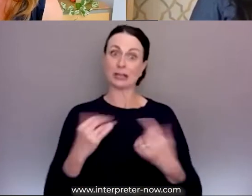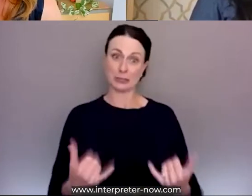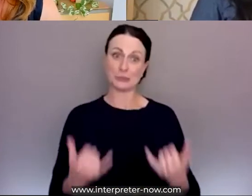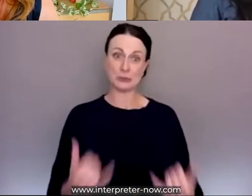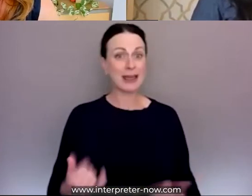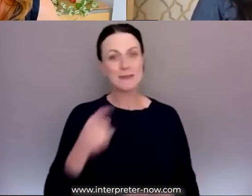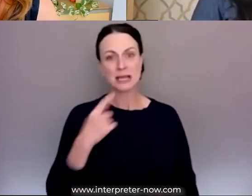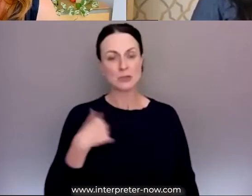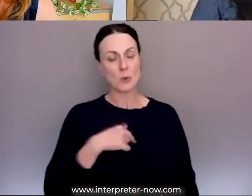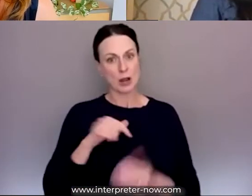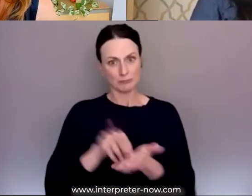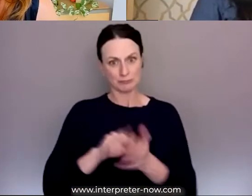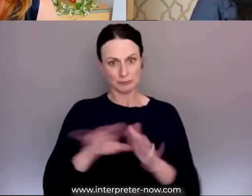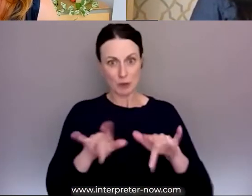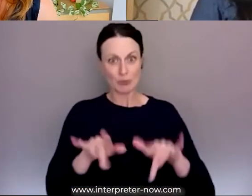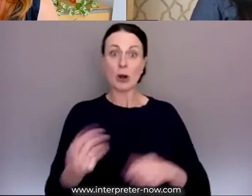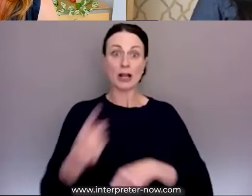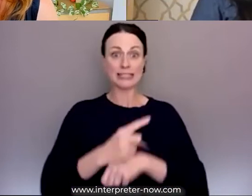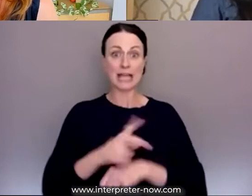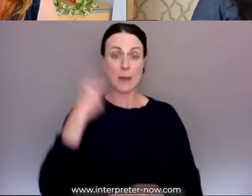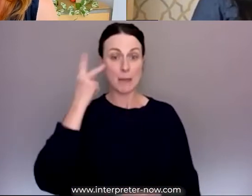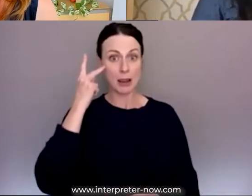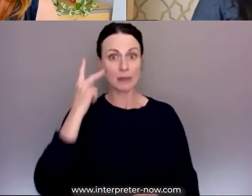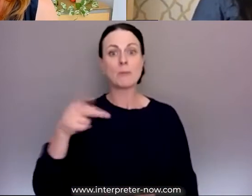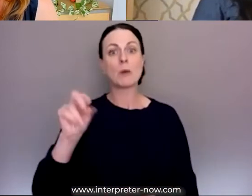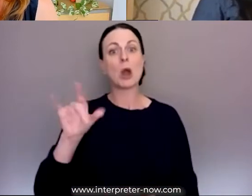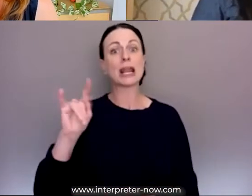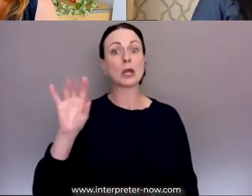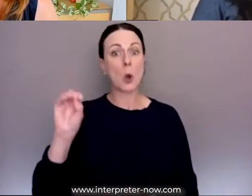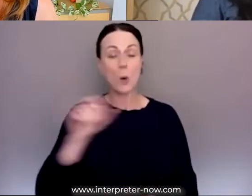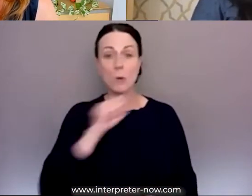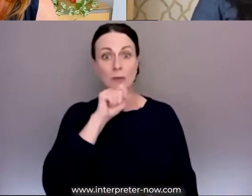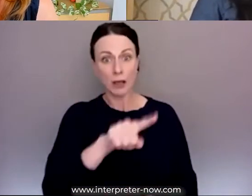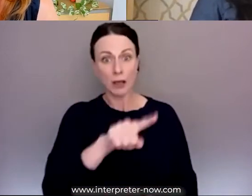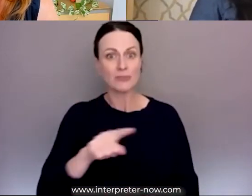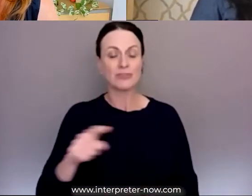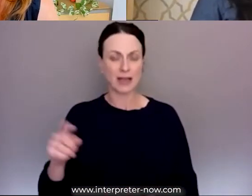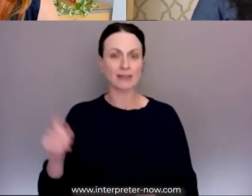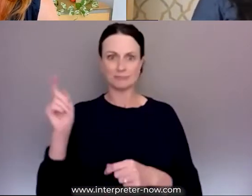We are recording this on the day that Politico published a leak that the Supreme Court will overturn Roe vs. Wade.